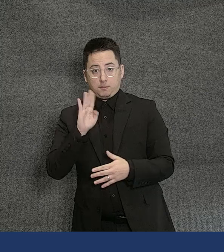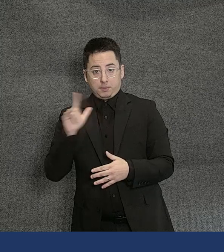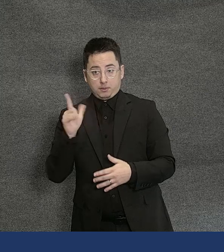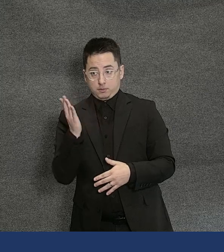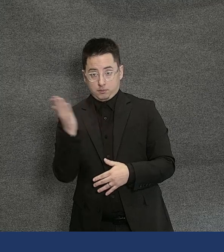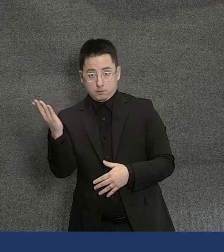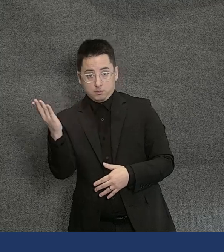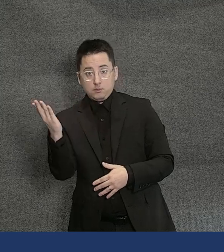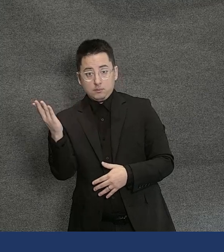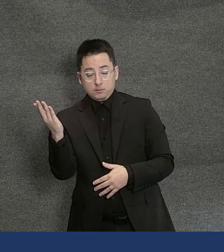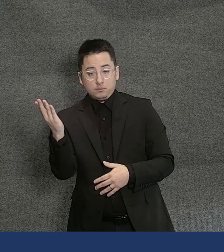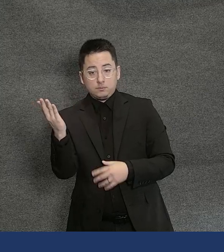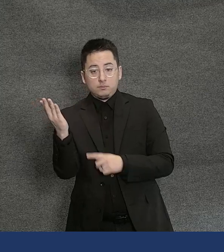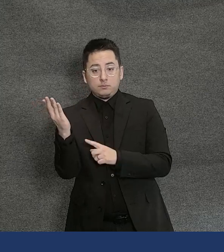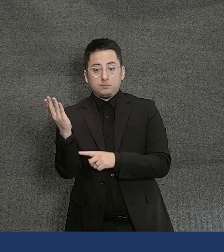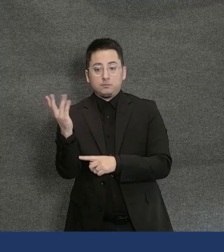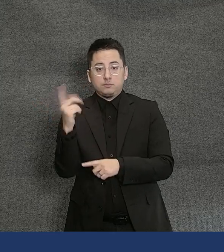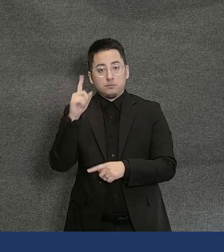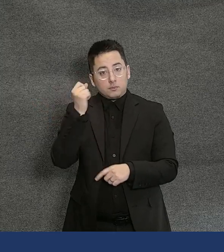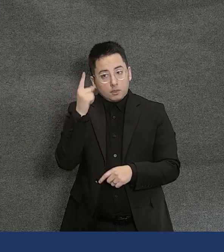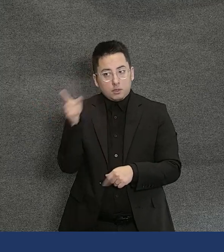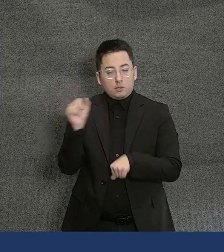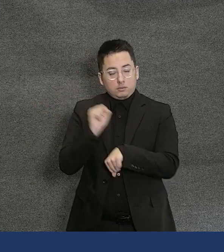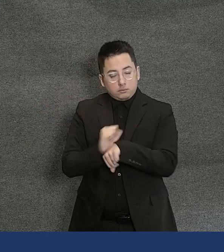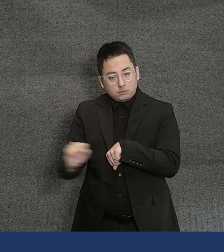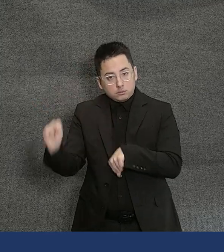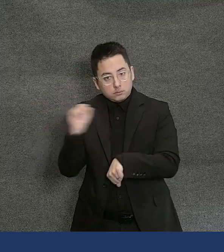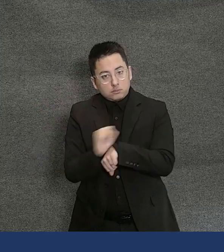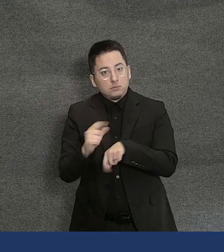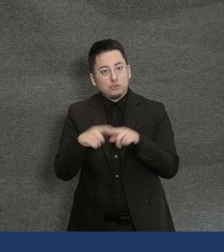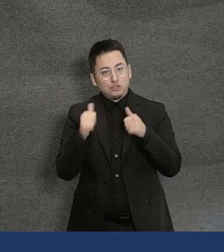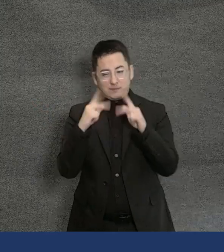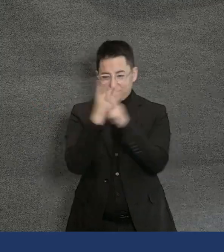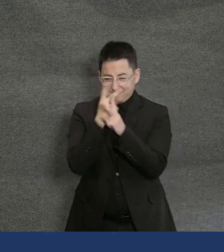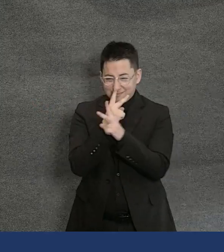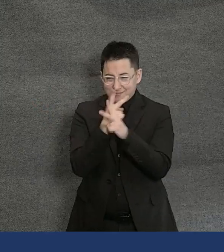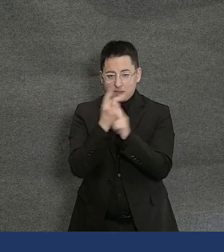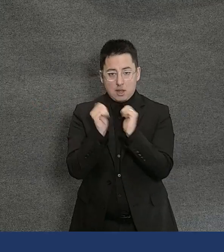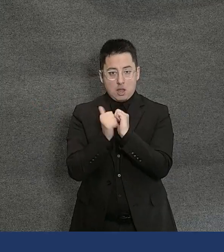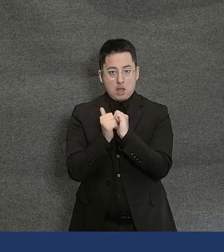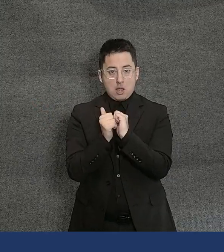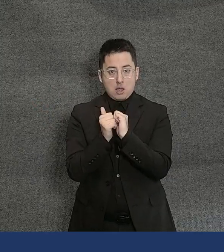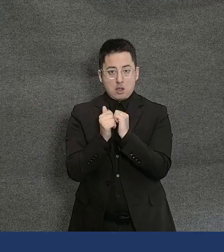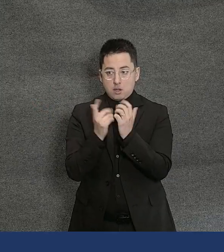a very hard at work trying to figure out the best approach.